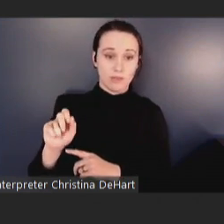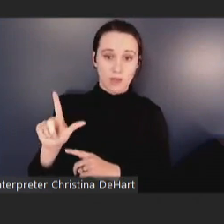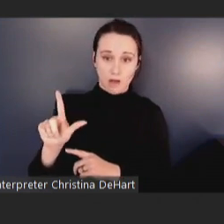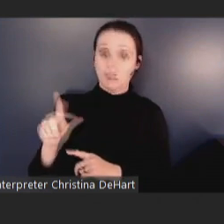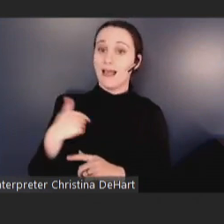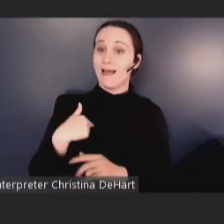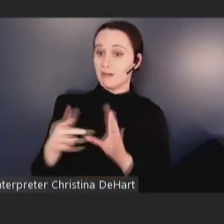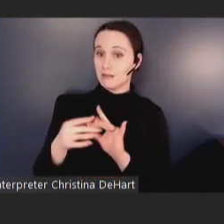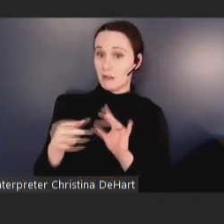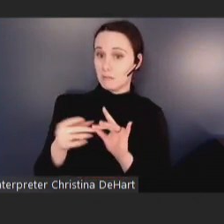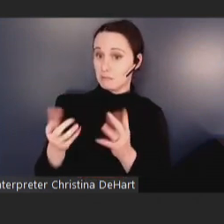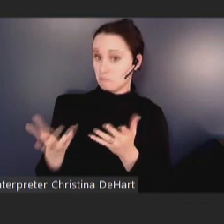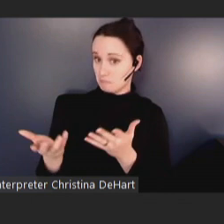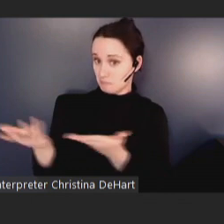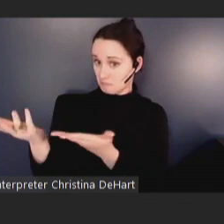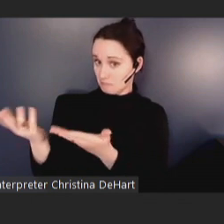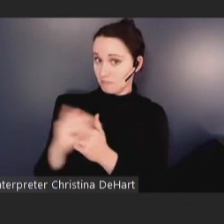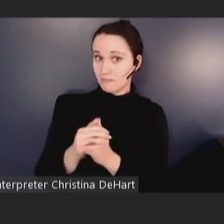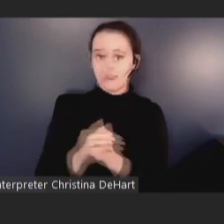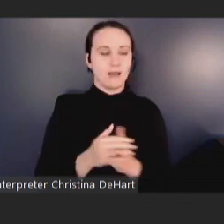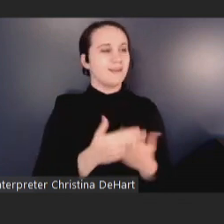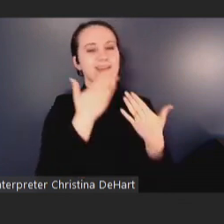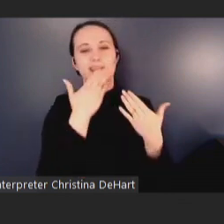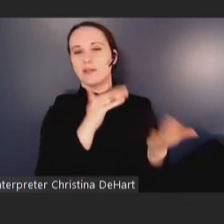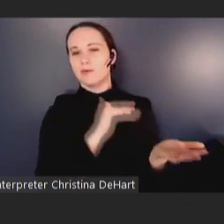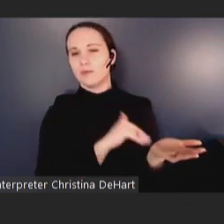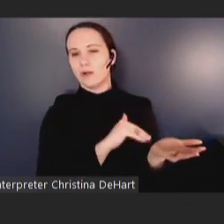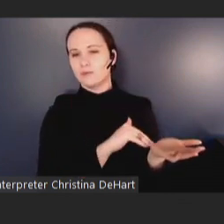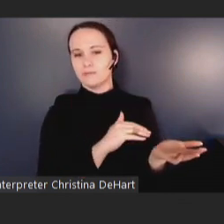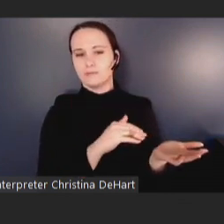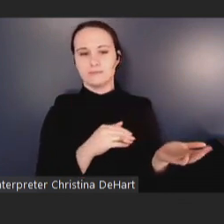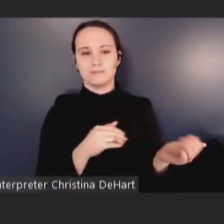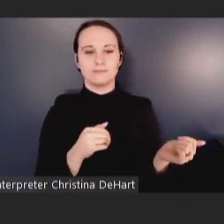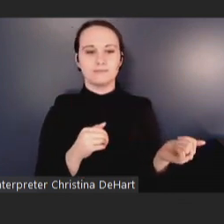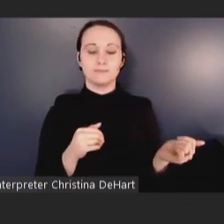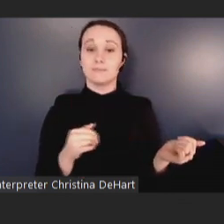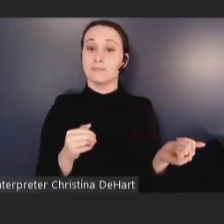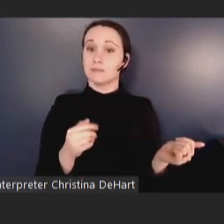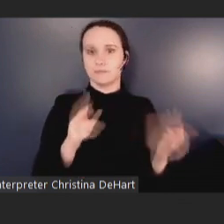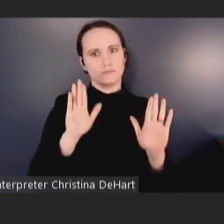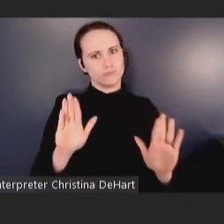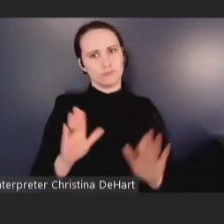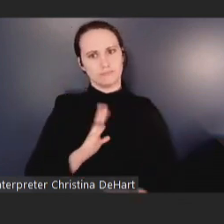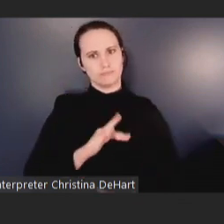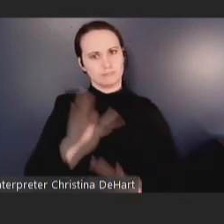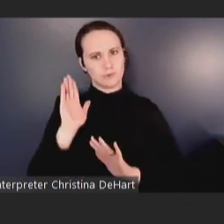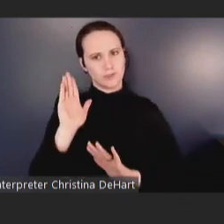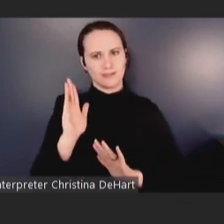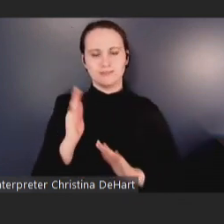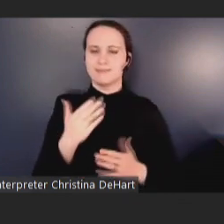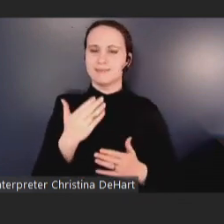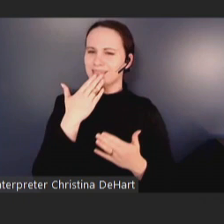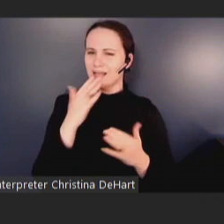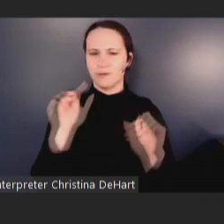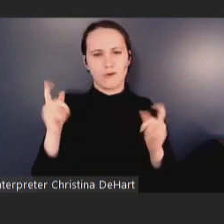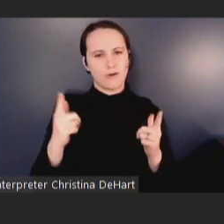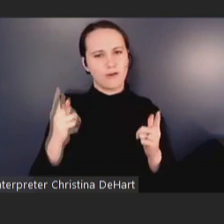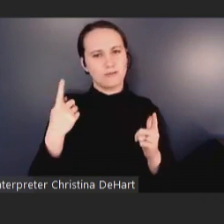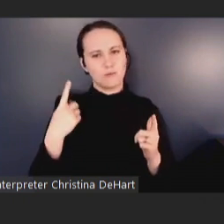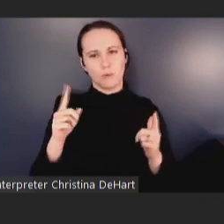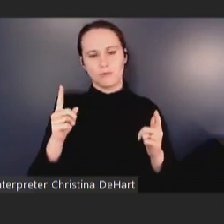Male Speaker: Thank you, Dr. Hopkins. Great presentation, thank you all for giving those